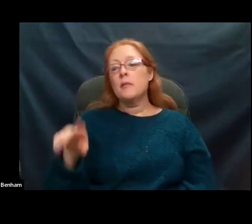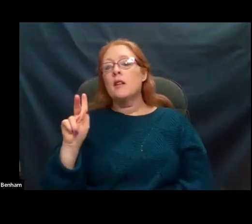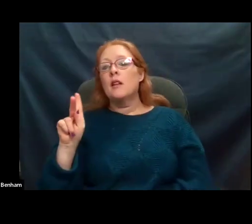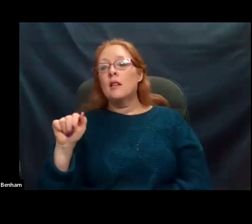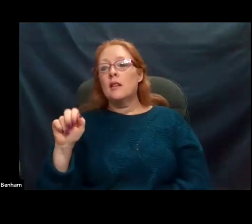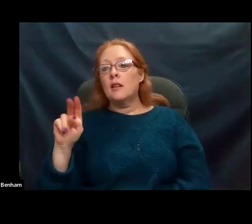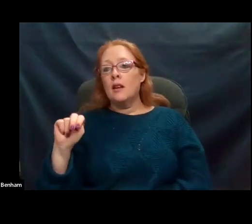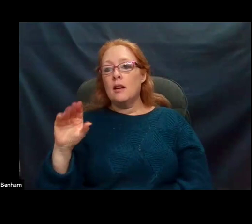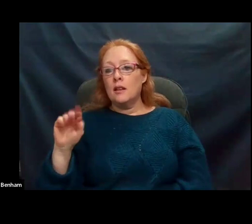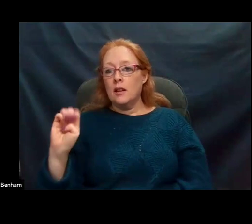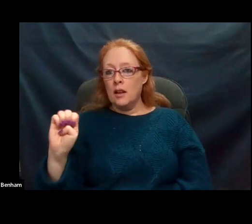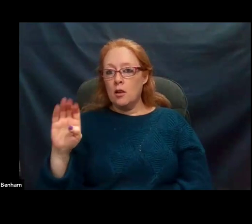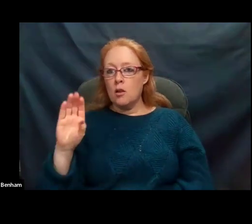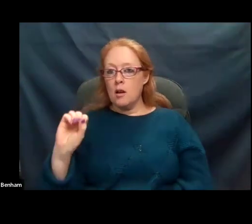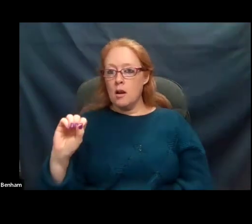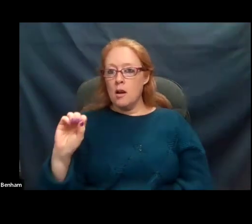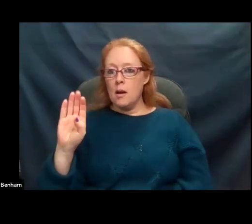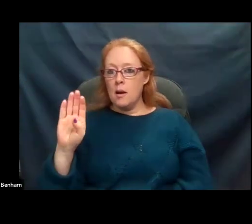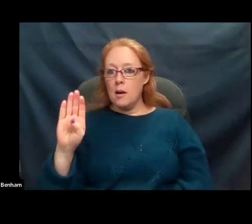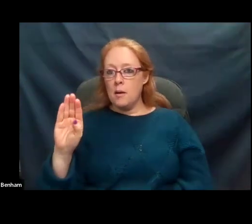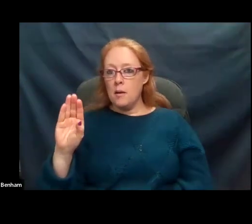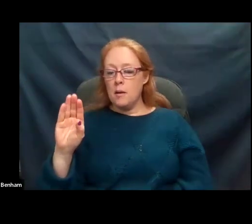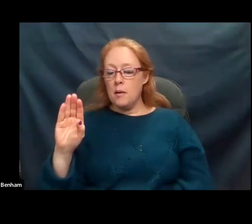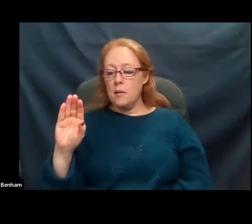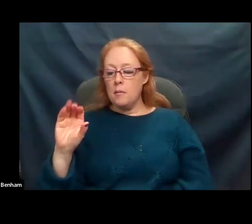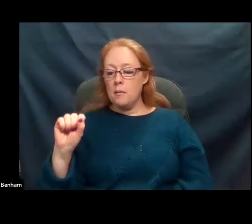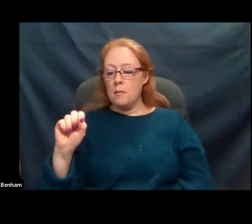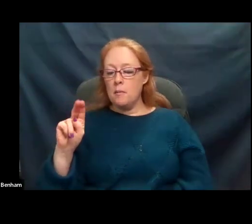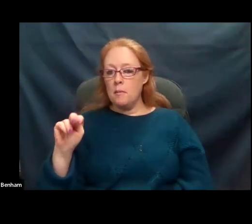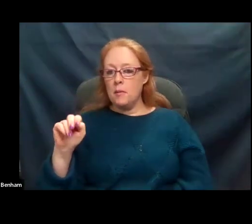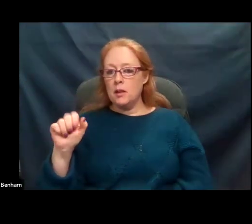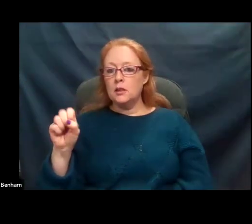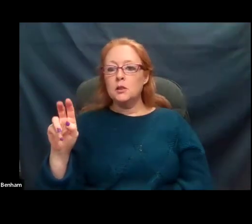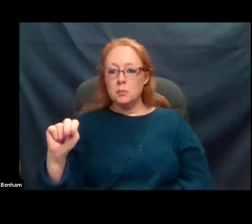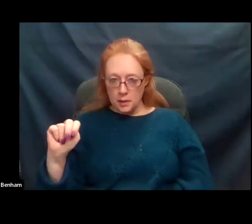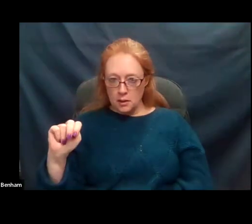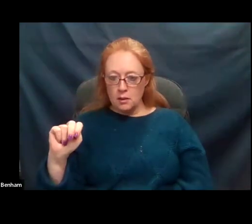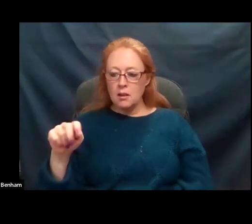We're KanCare ombudsman. And consumer wanted to know if they should call the Governor up.